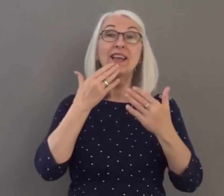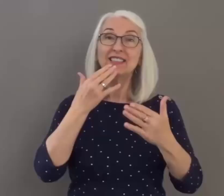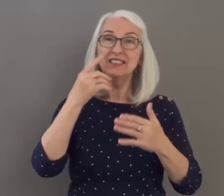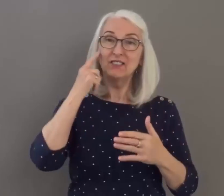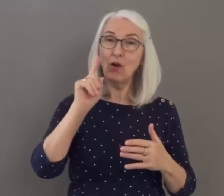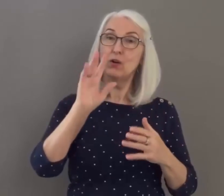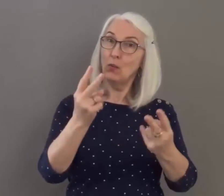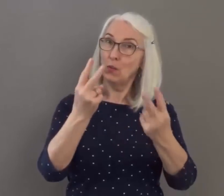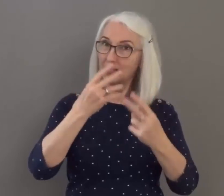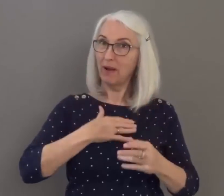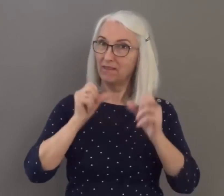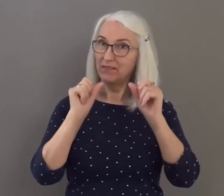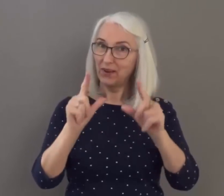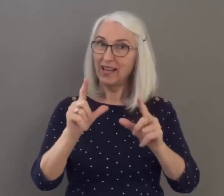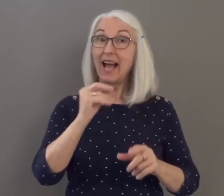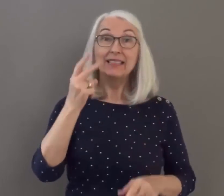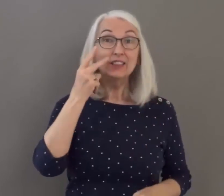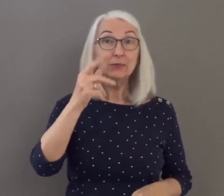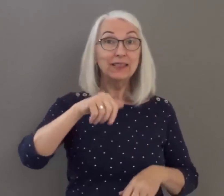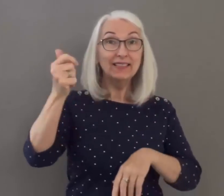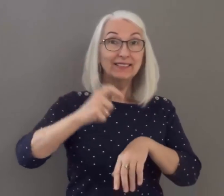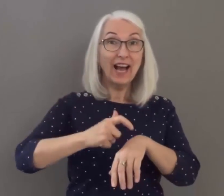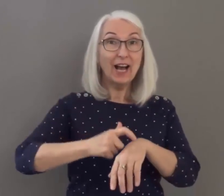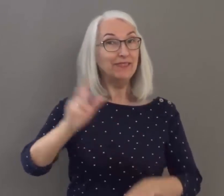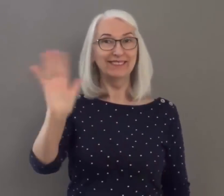Thank you for watching my vlog. See you next time.